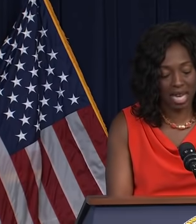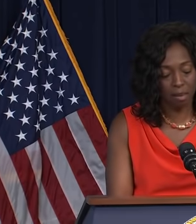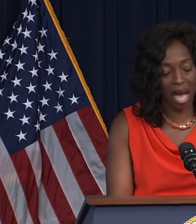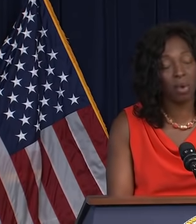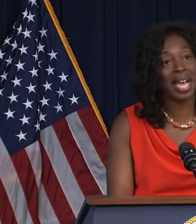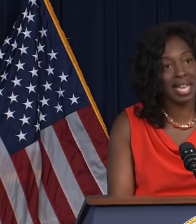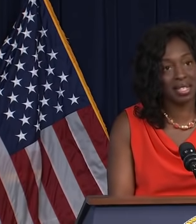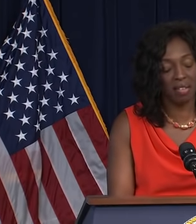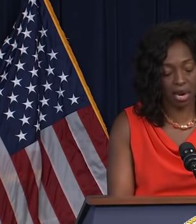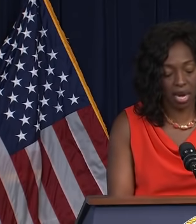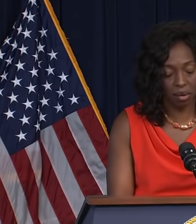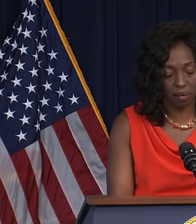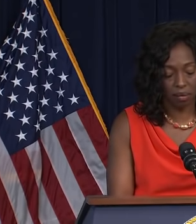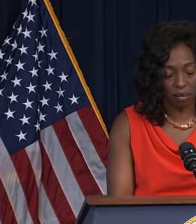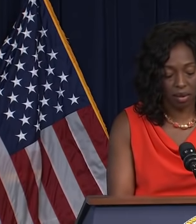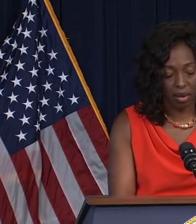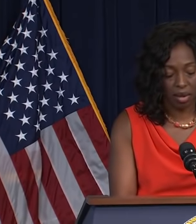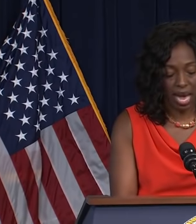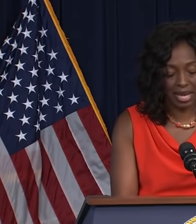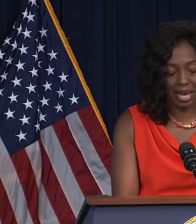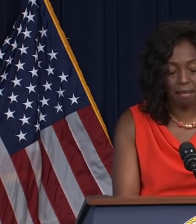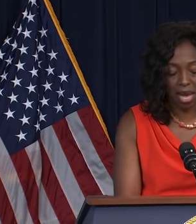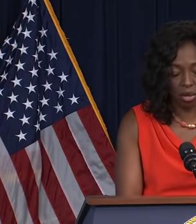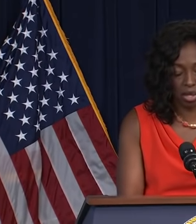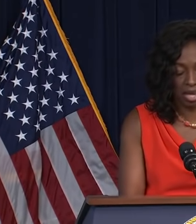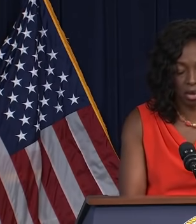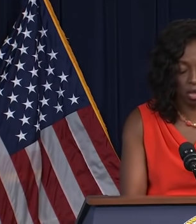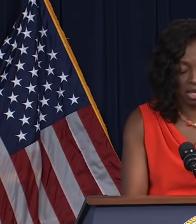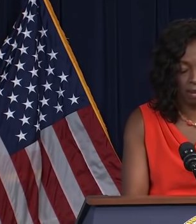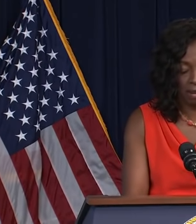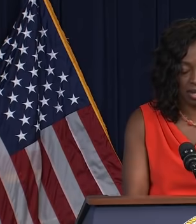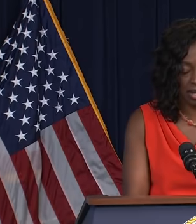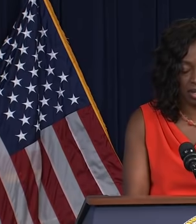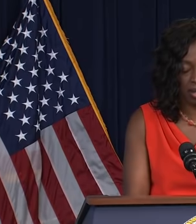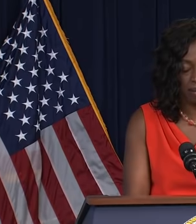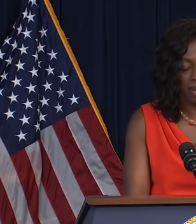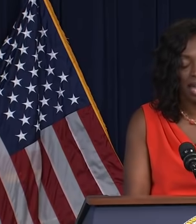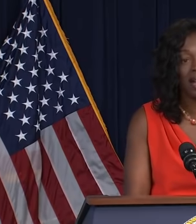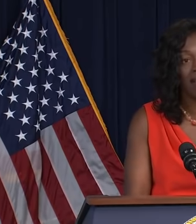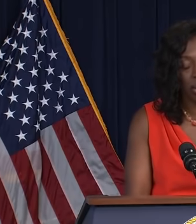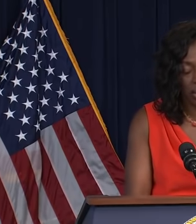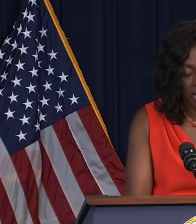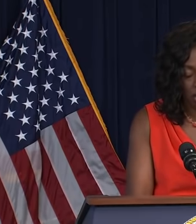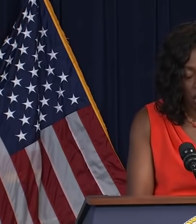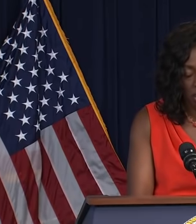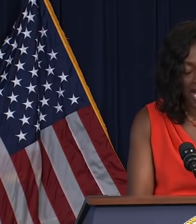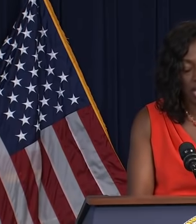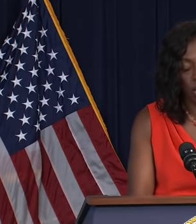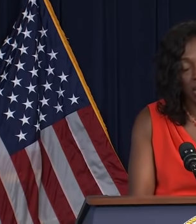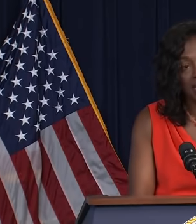although They look at that and